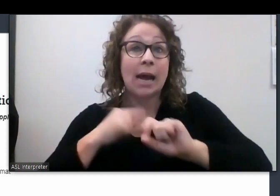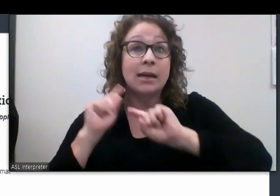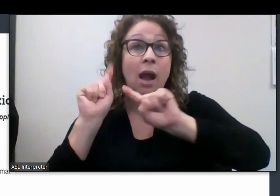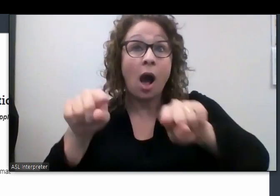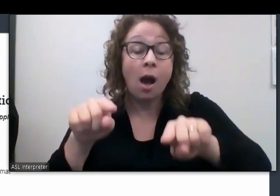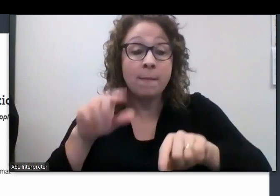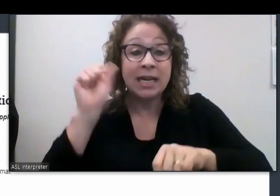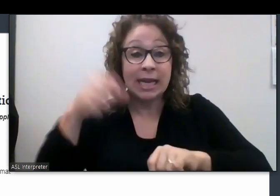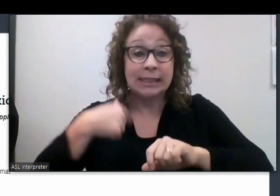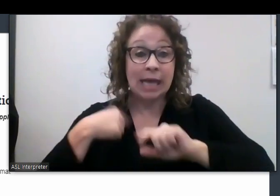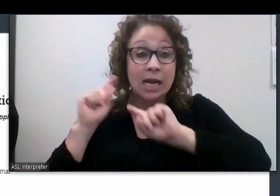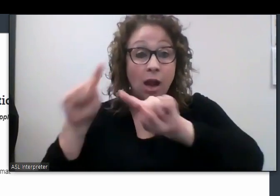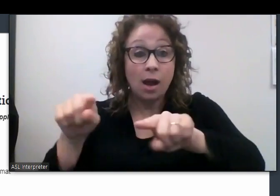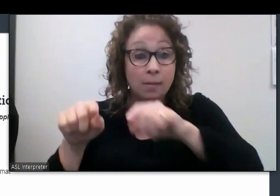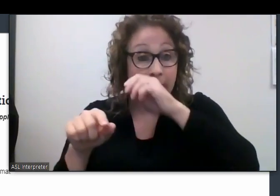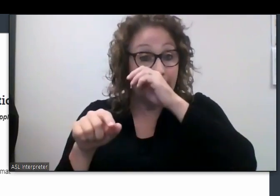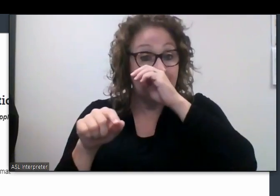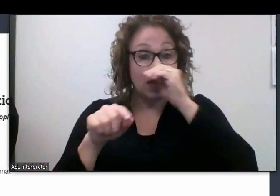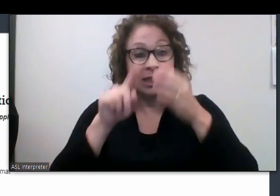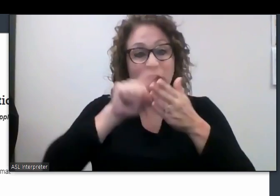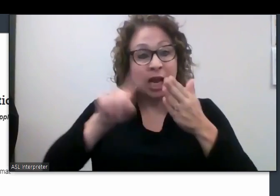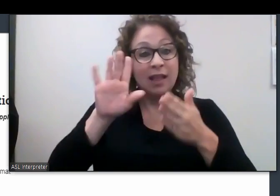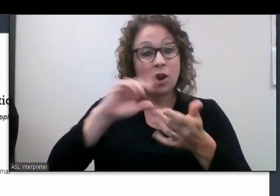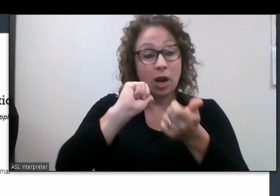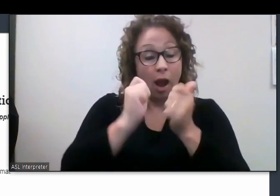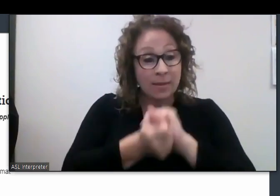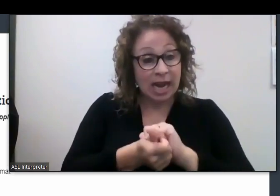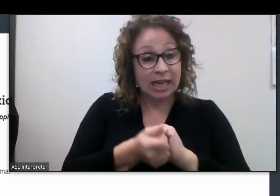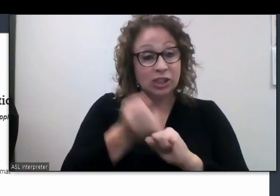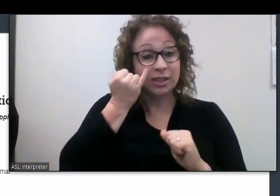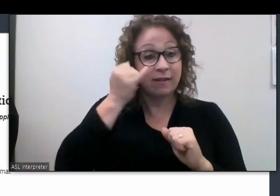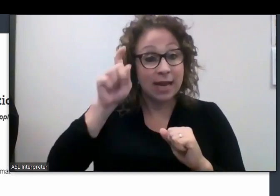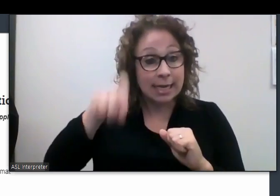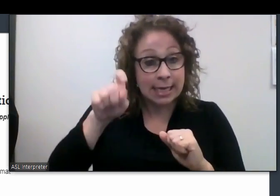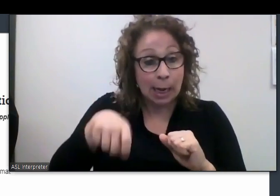to check all the accommodations that apply and lists the following options: